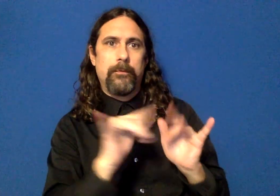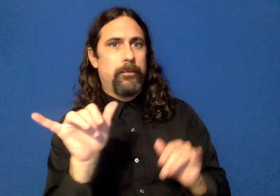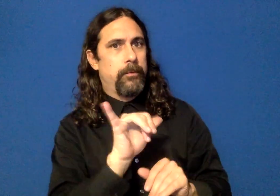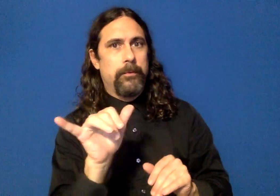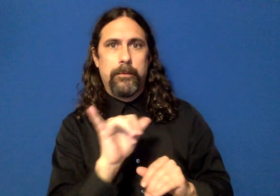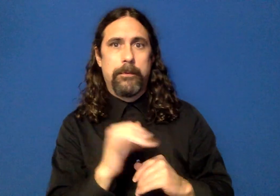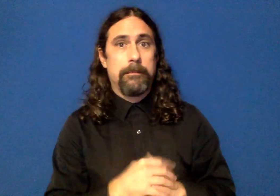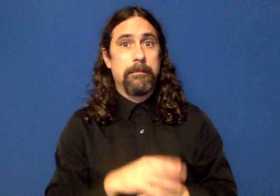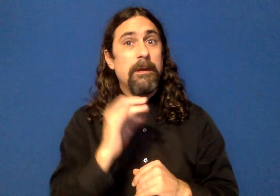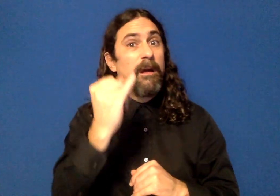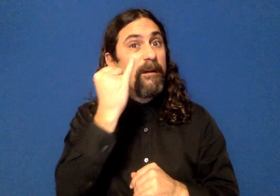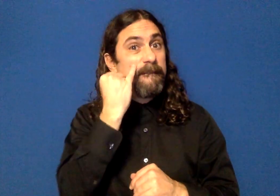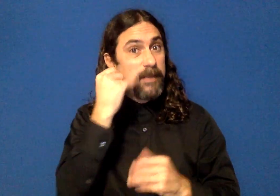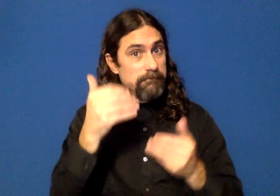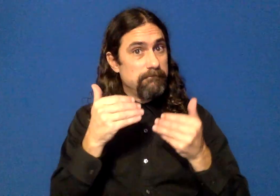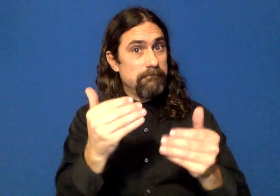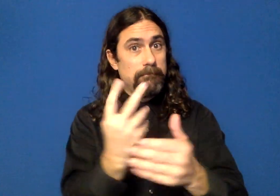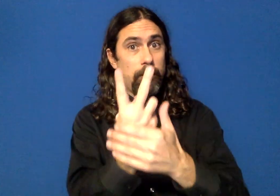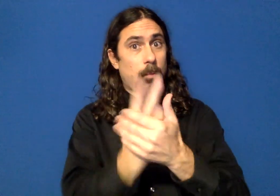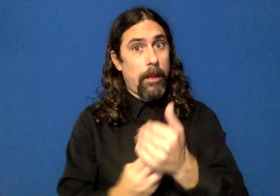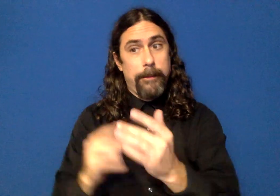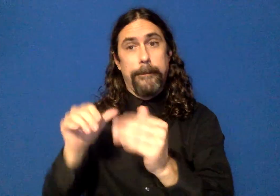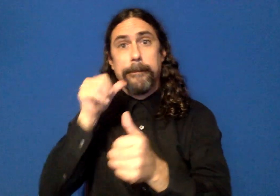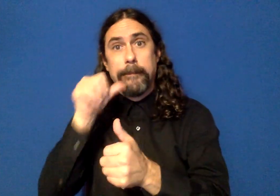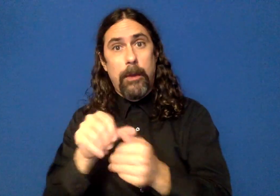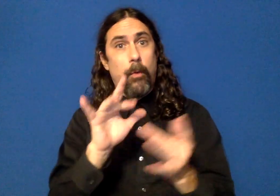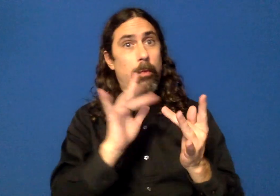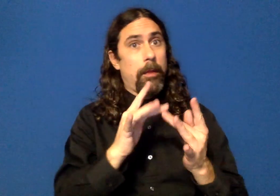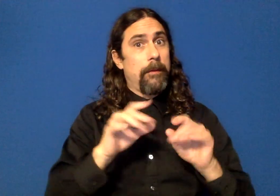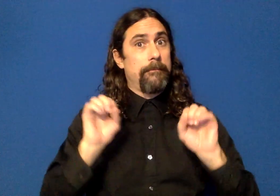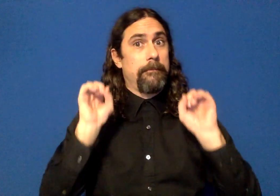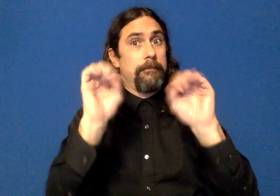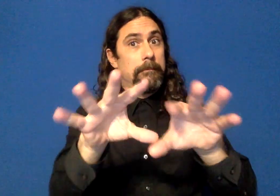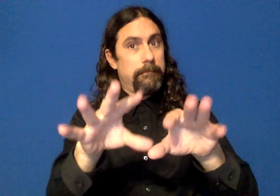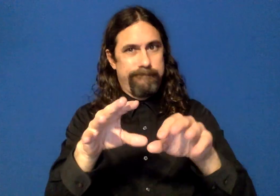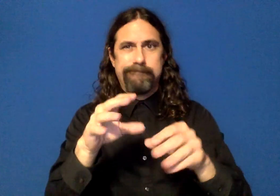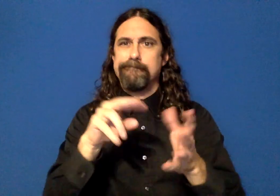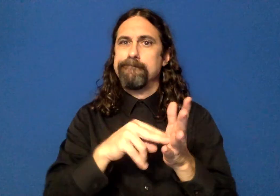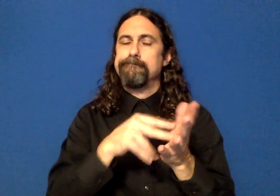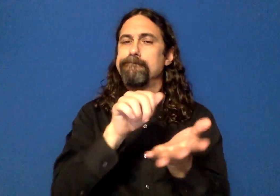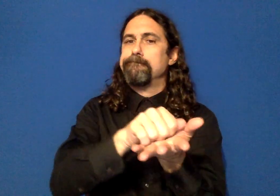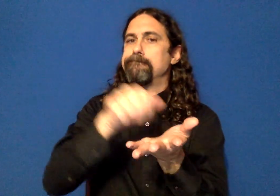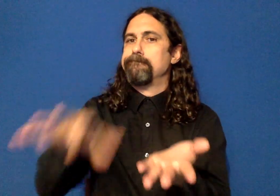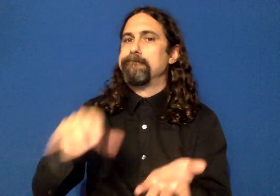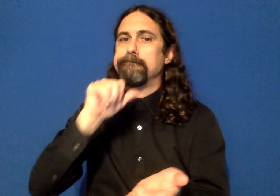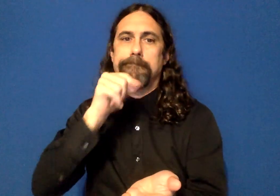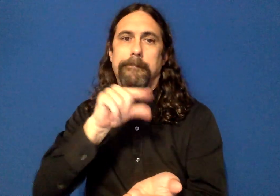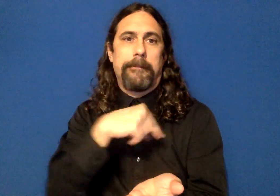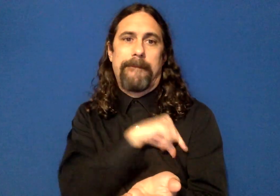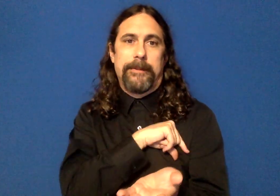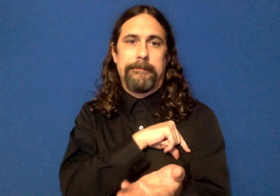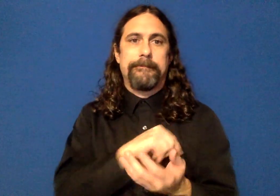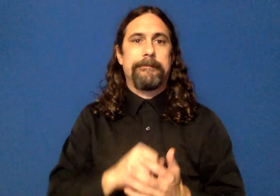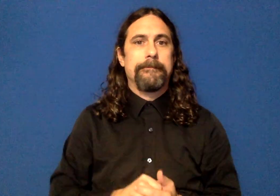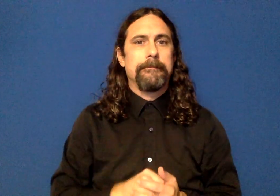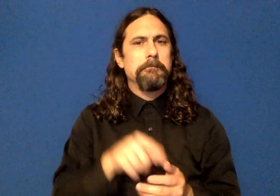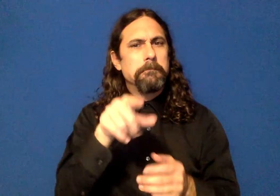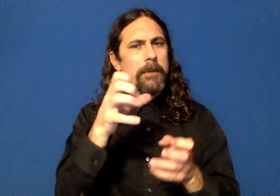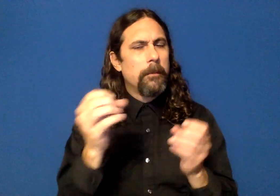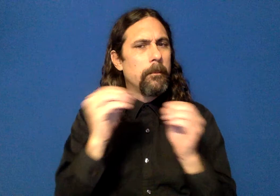do not also apply online; submitting applications through the mail and online may disqualify